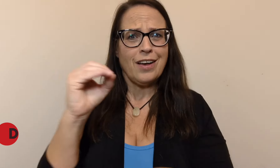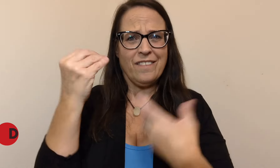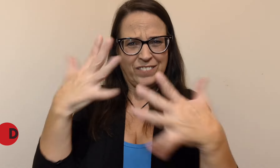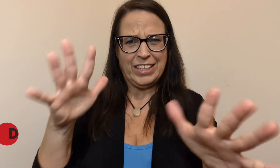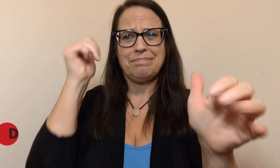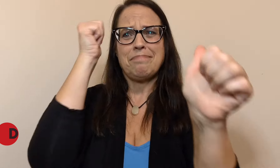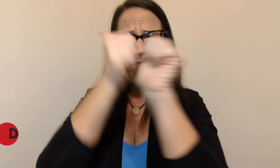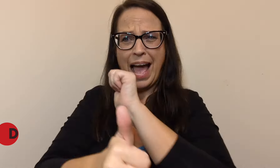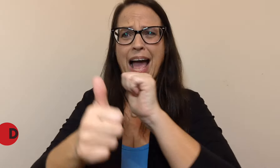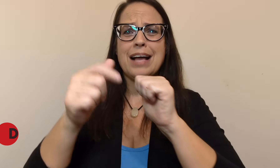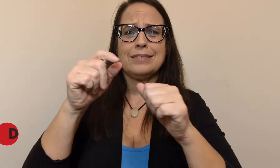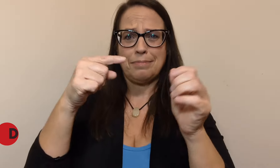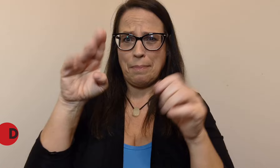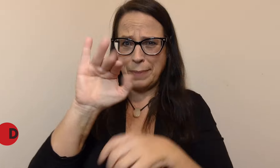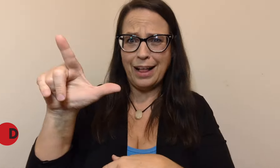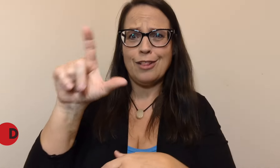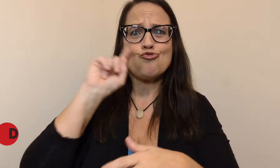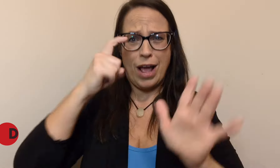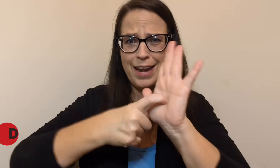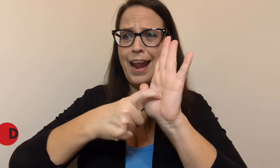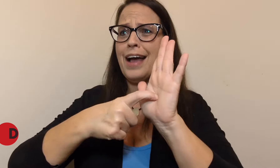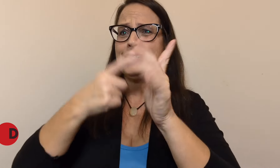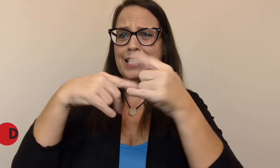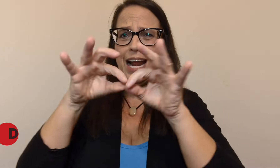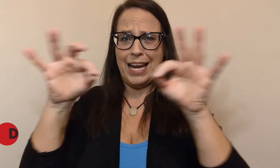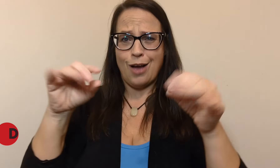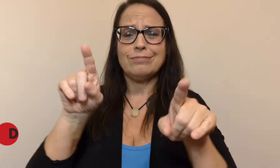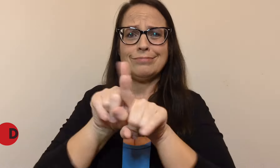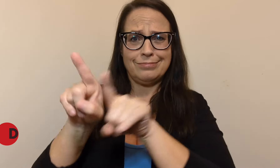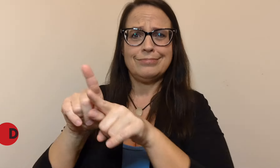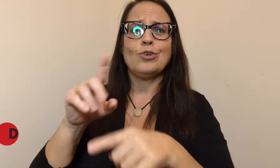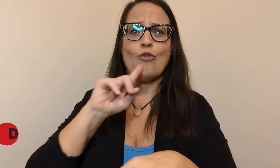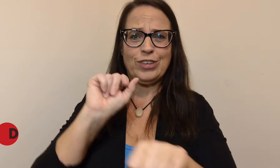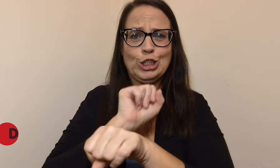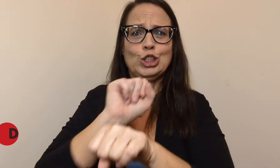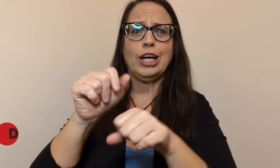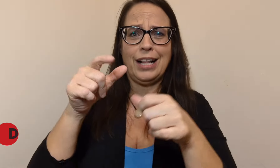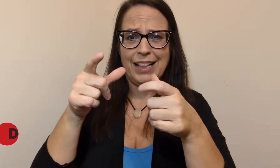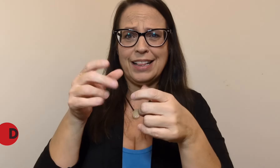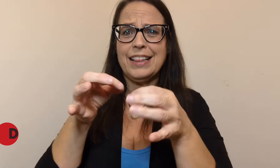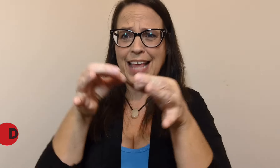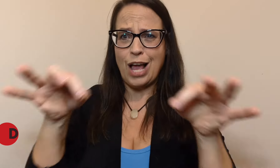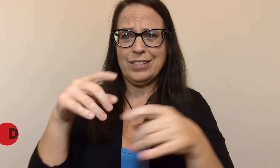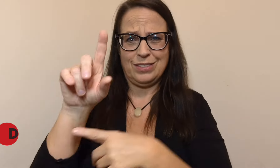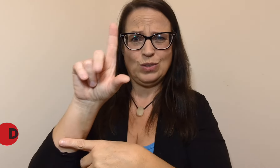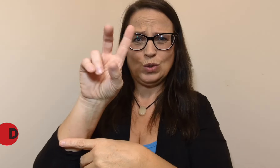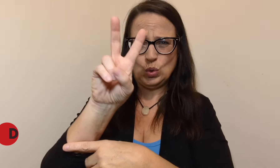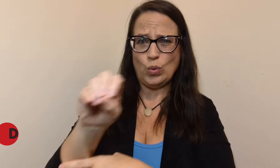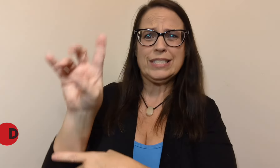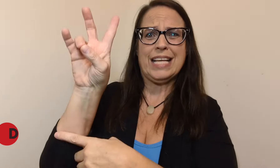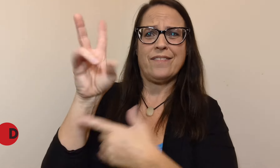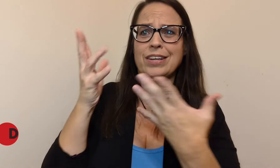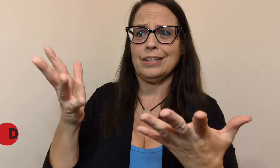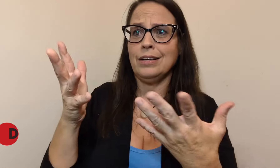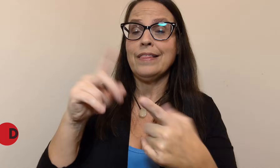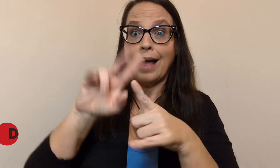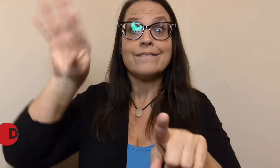Ontario passed a bill recognizing sign language as an official language in 2007.